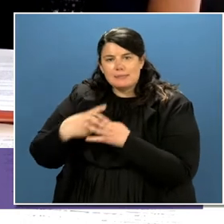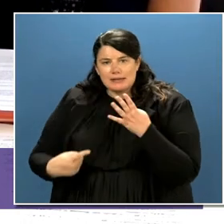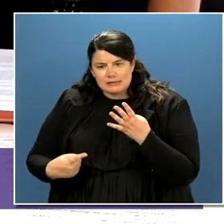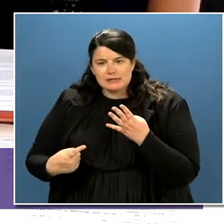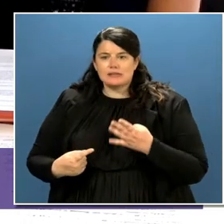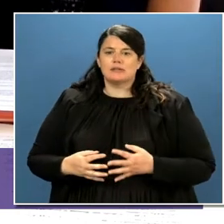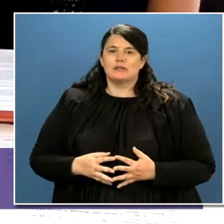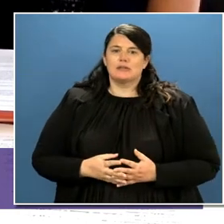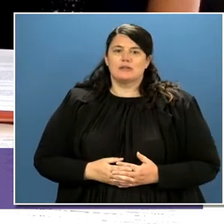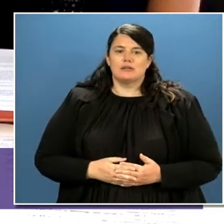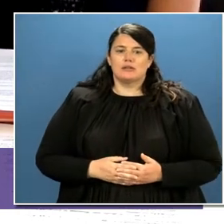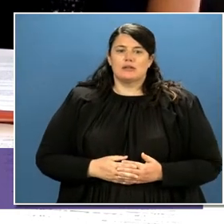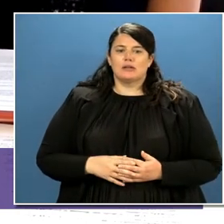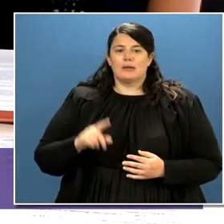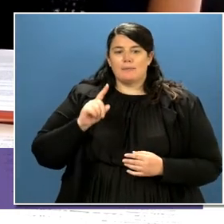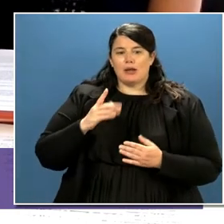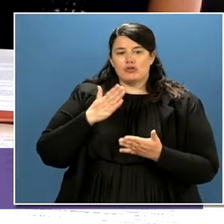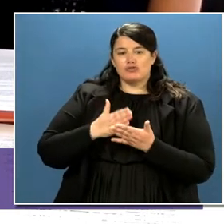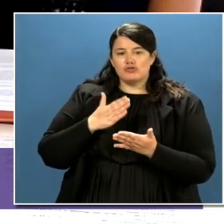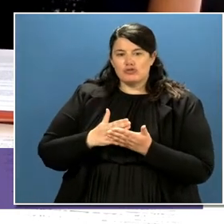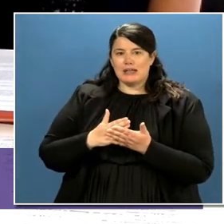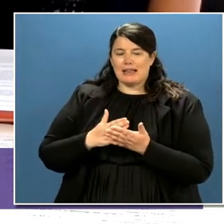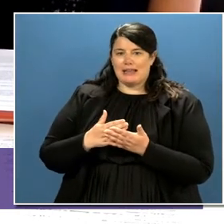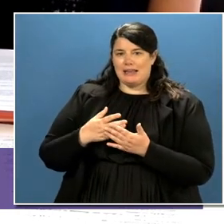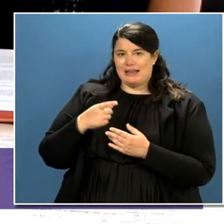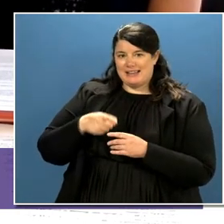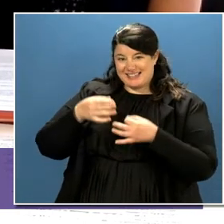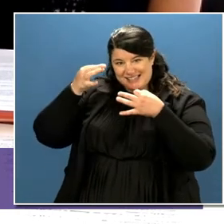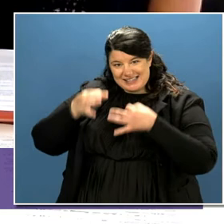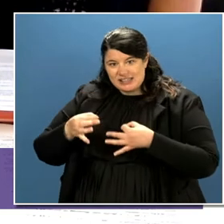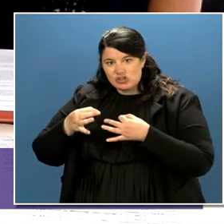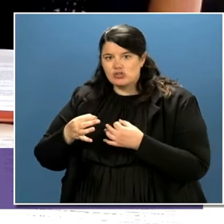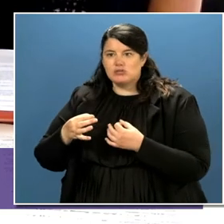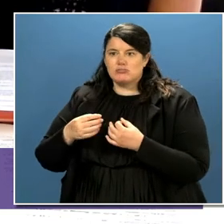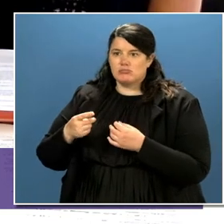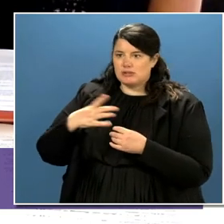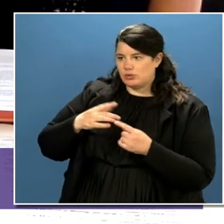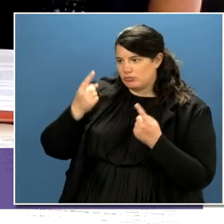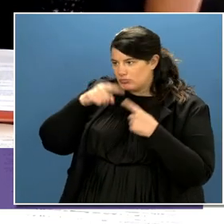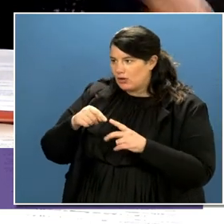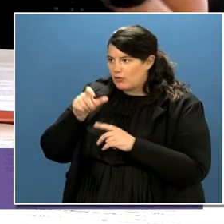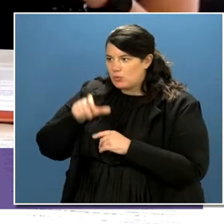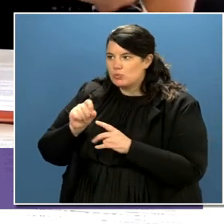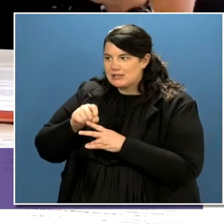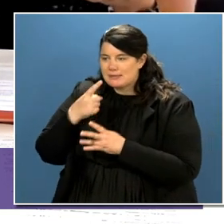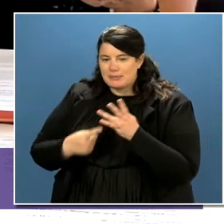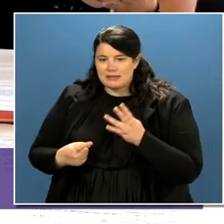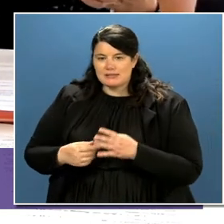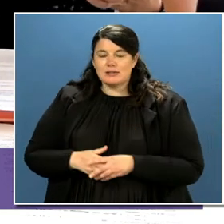but there is probably a misconception or decision made before interviewing a person with disability. I can give an example.